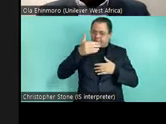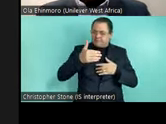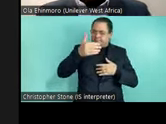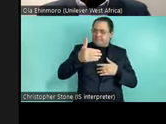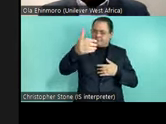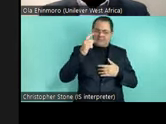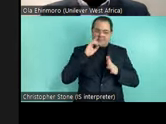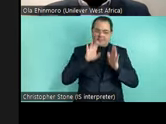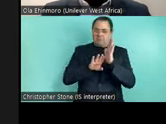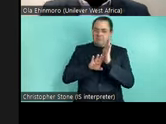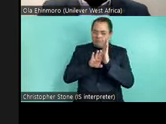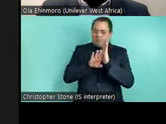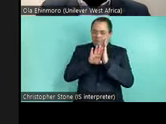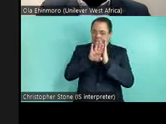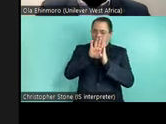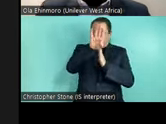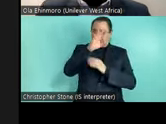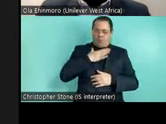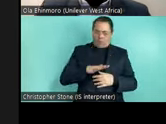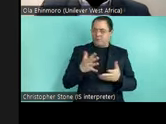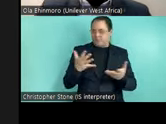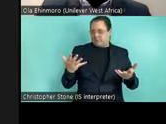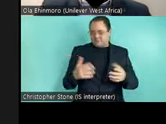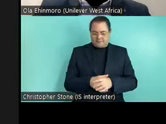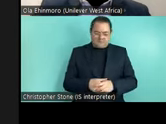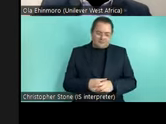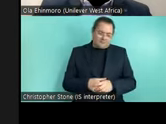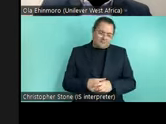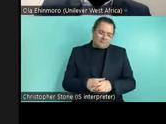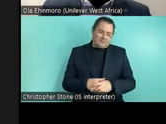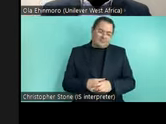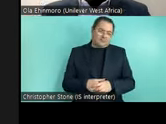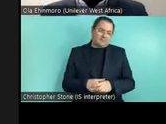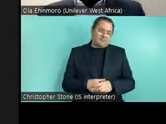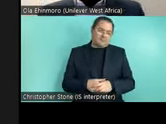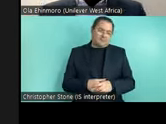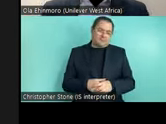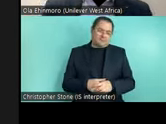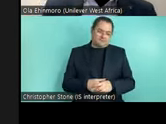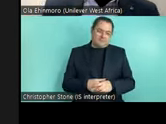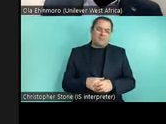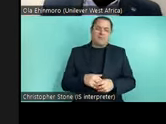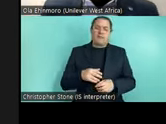that we have set, you know for ourselves. 15:06:07 You know at the beginning to say